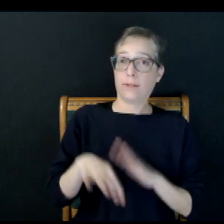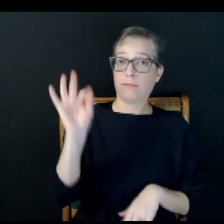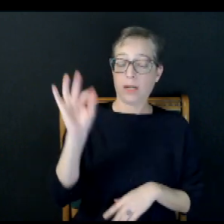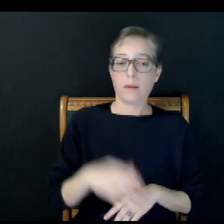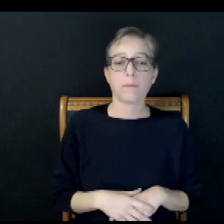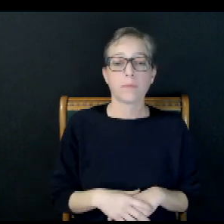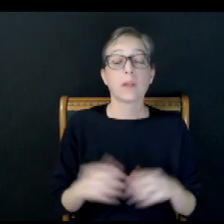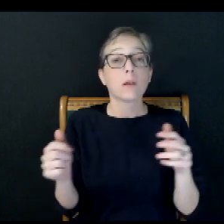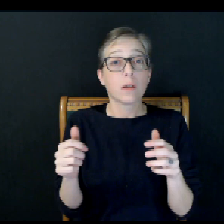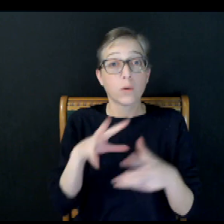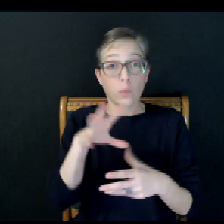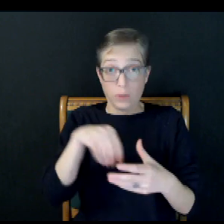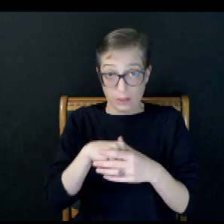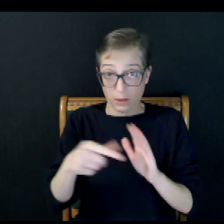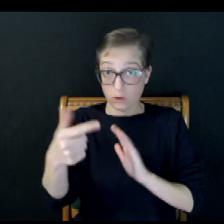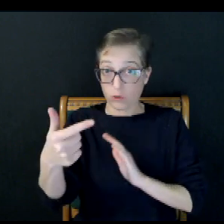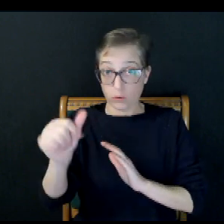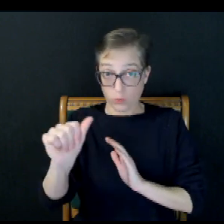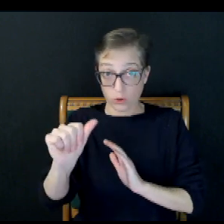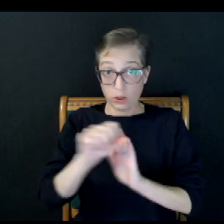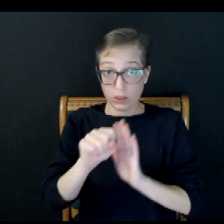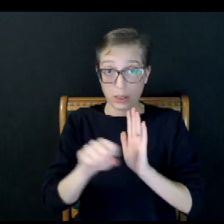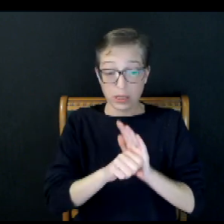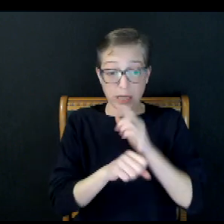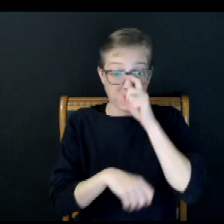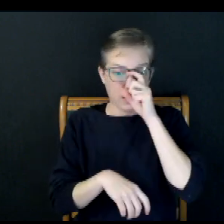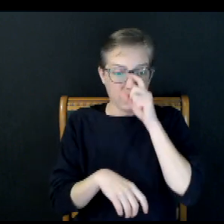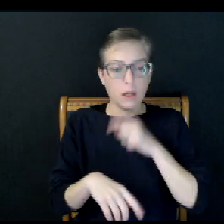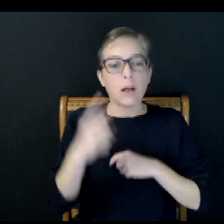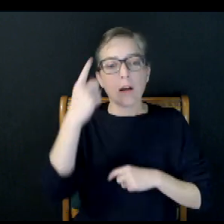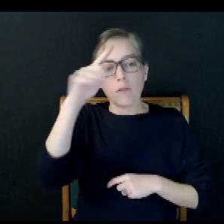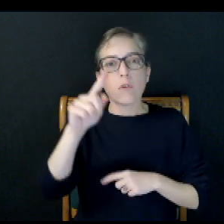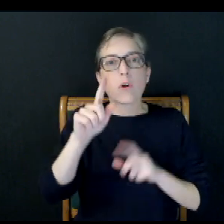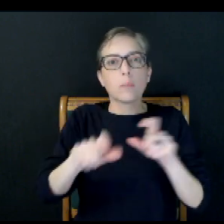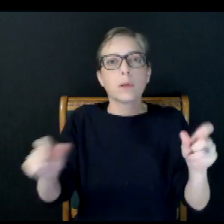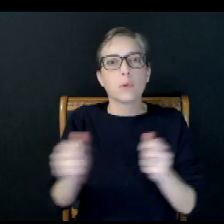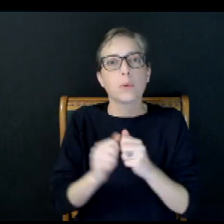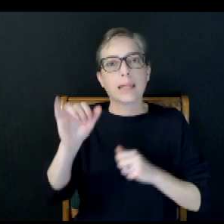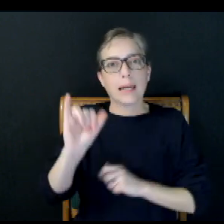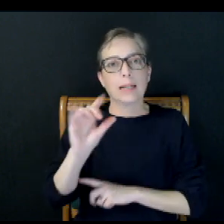with intellectual developmental disabilities who possess a Medicaid waiver,